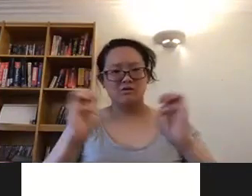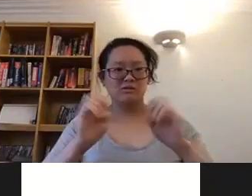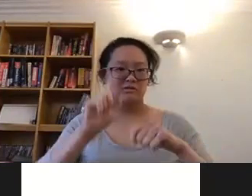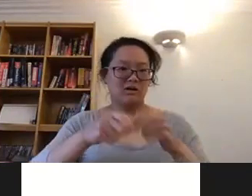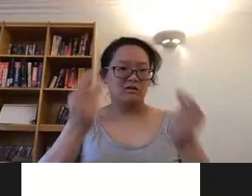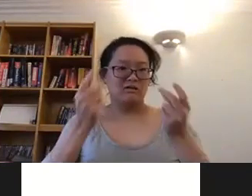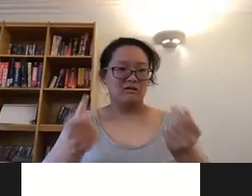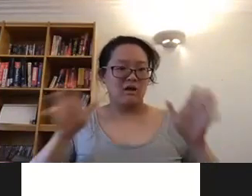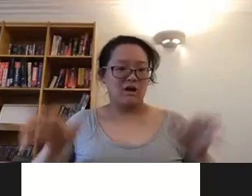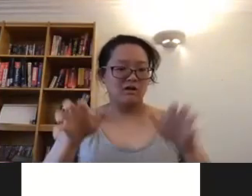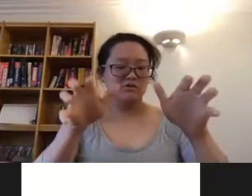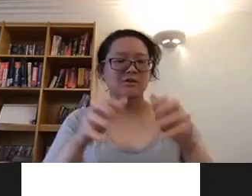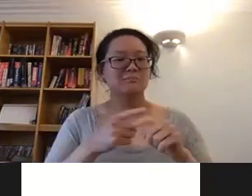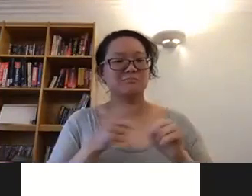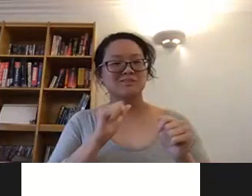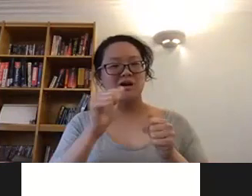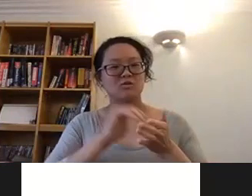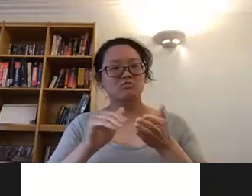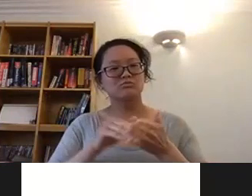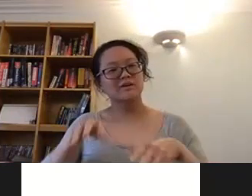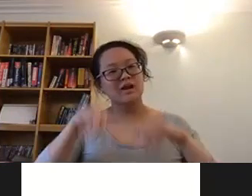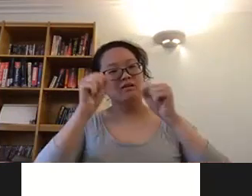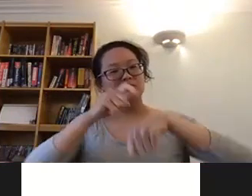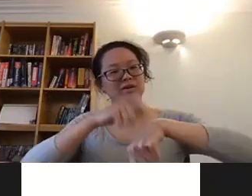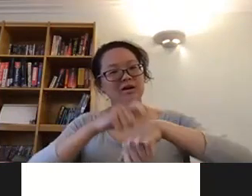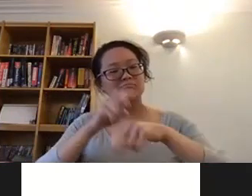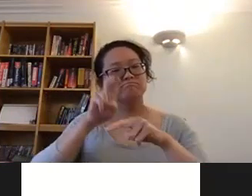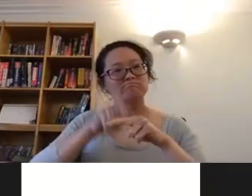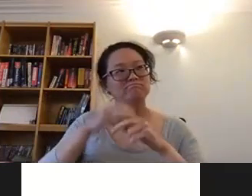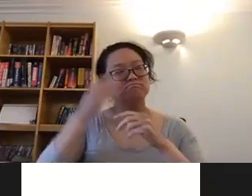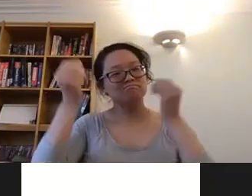And, again, if there's an emergency, there needs to be immediate reaction, but